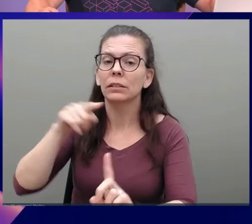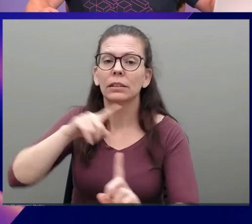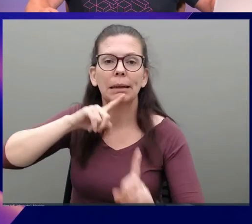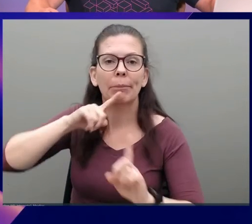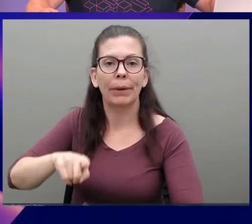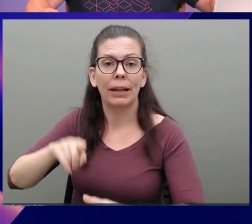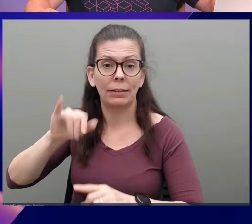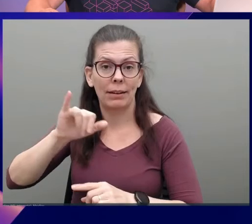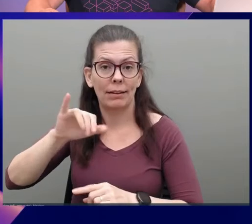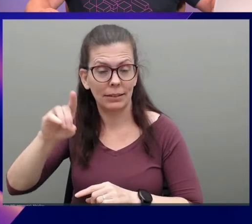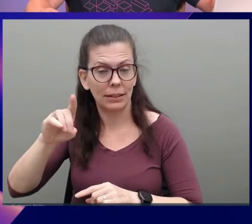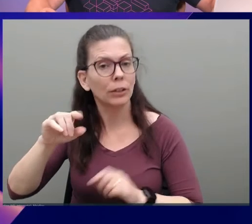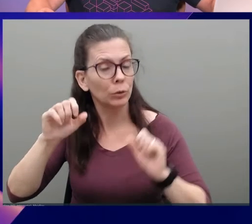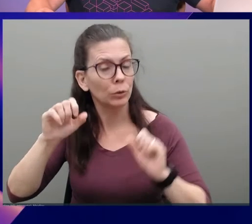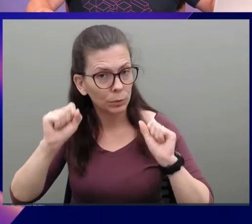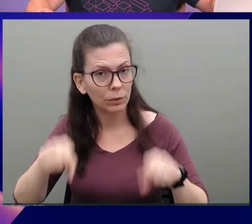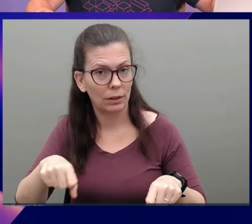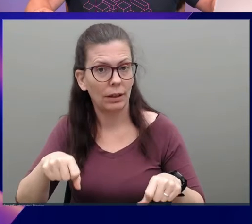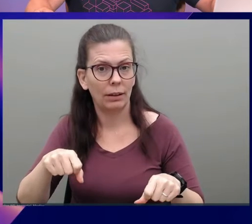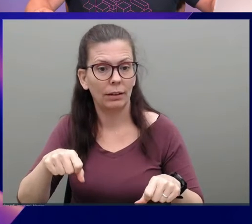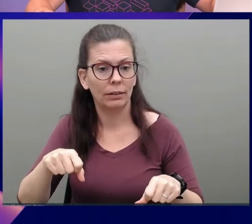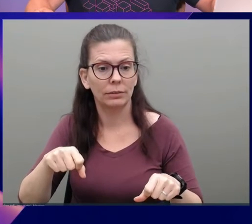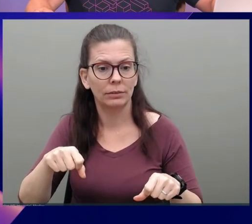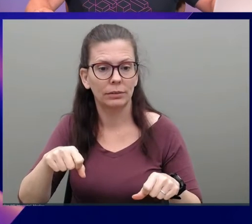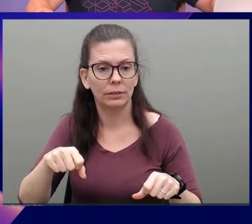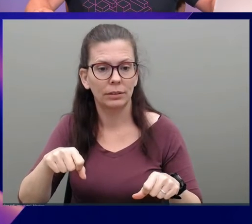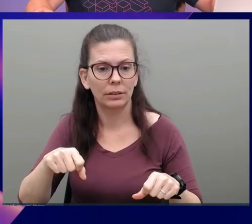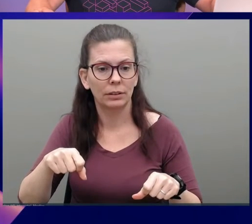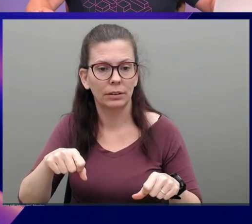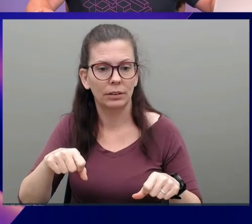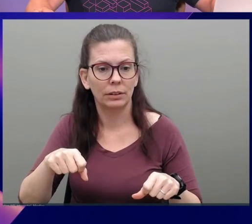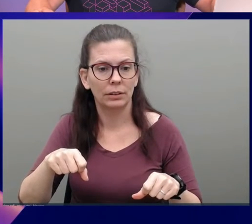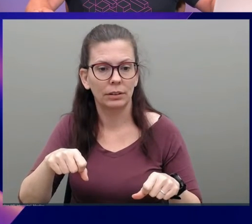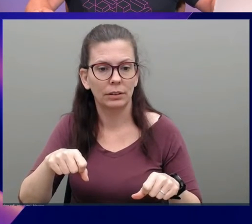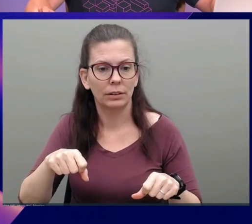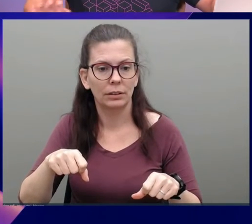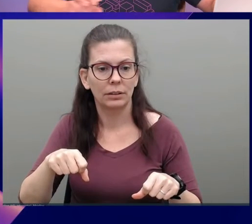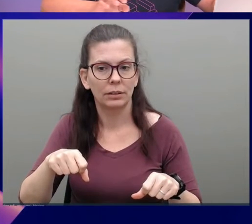you can actually query the command ID.